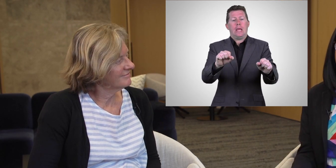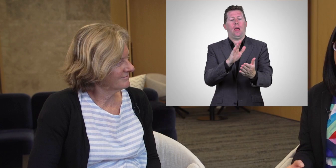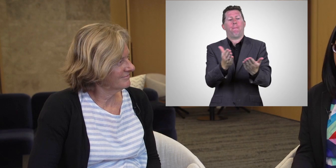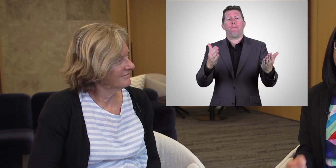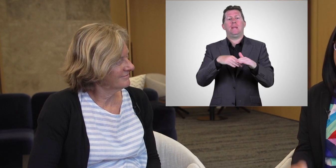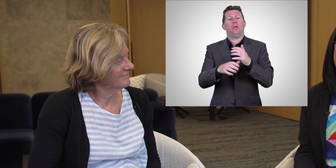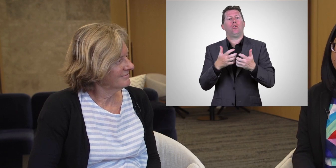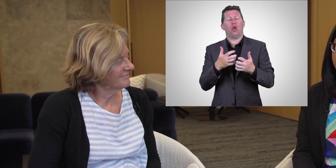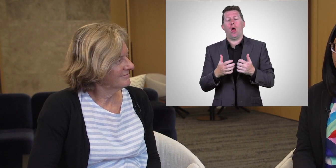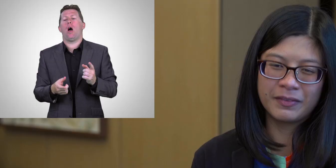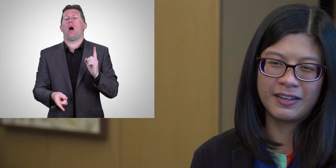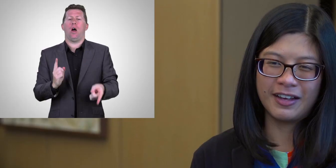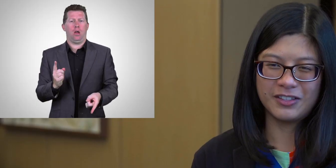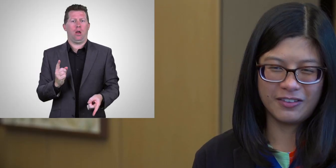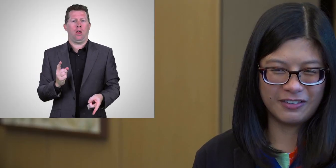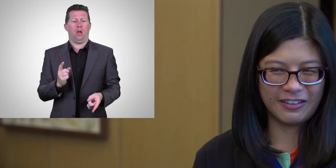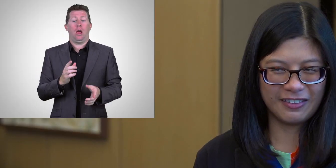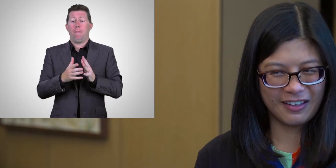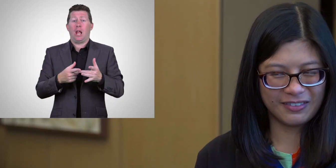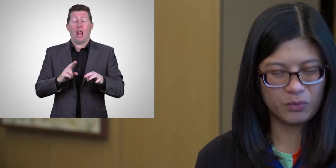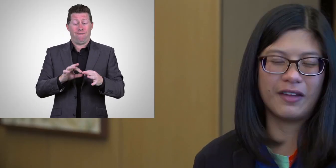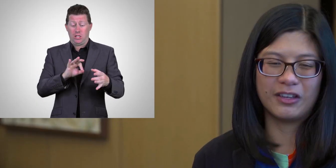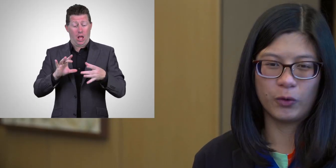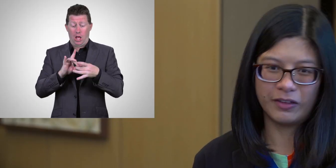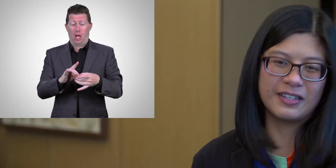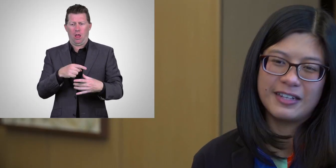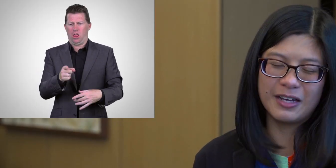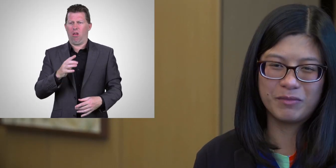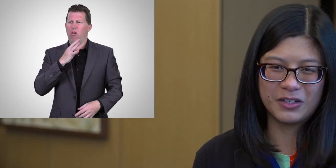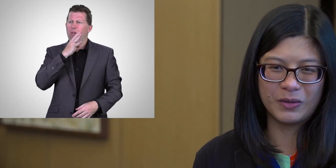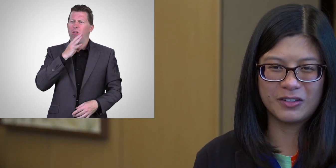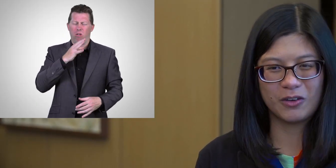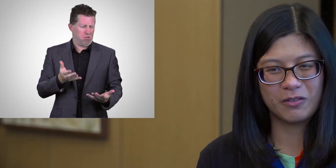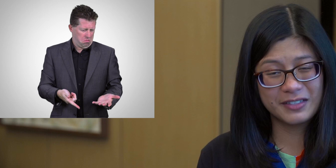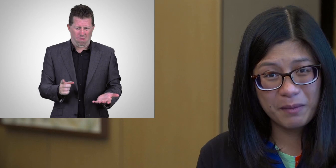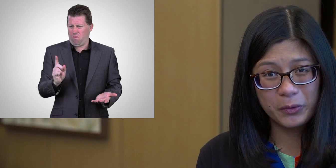beyond university, and so that's where the authenticity comes into it. So, for example,